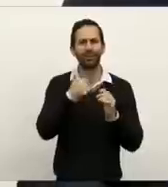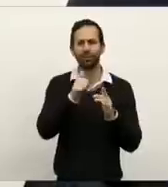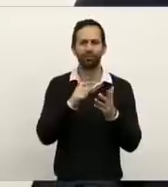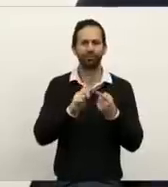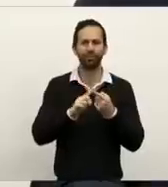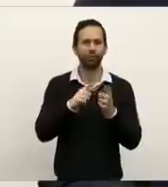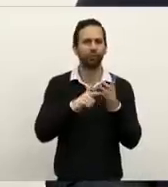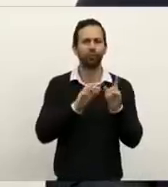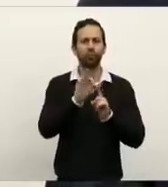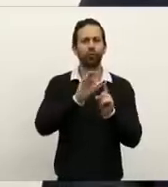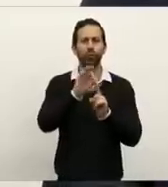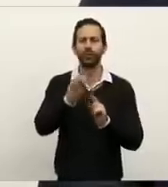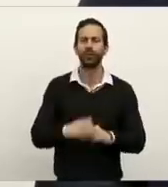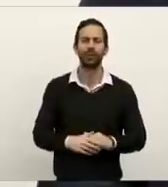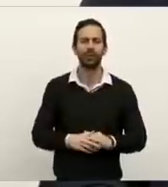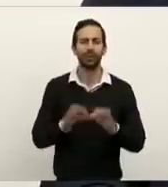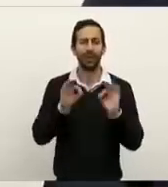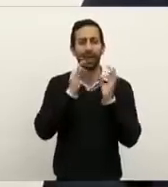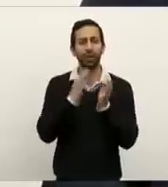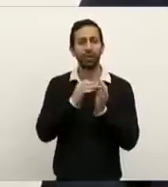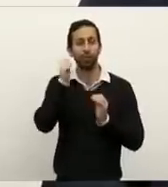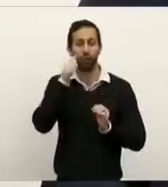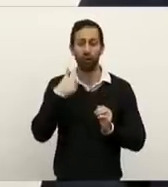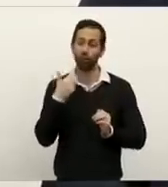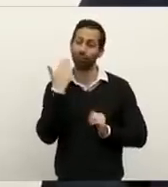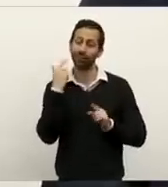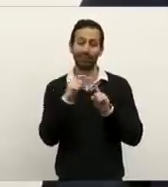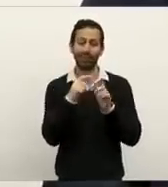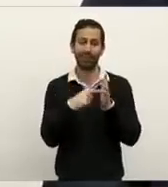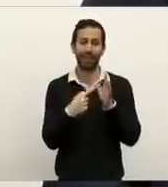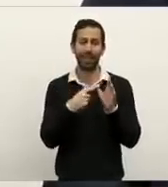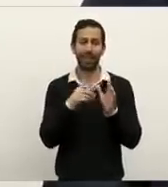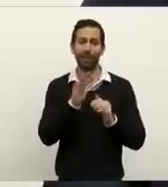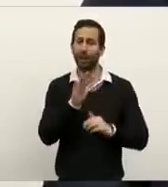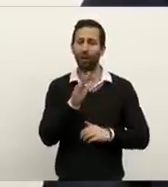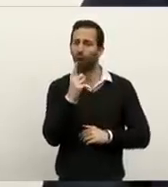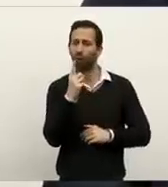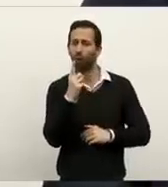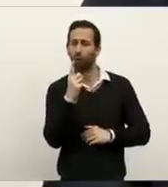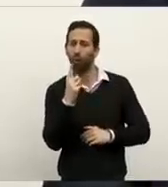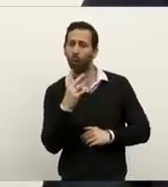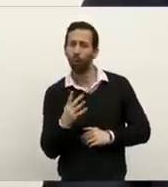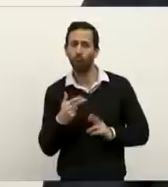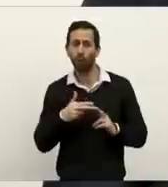And the agency knows, based on our recent data, that about a quarter of all NDIS participants